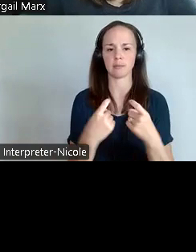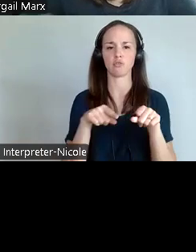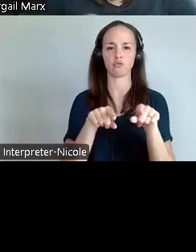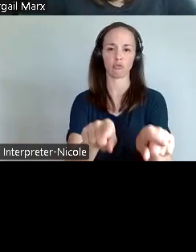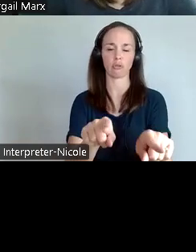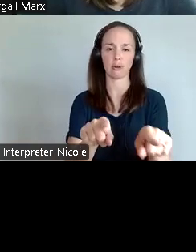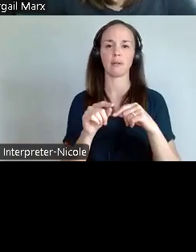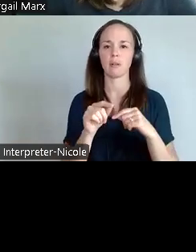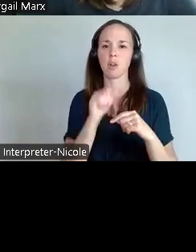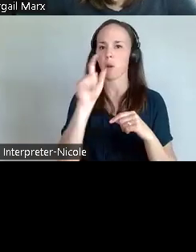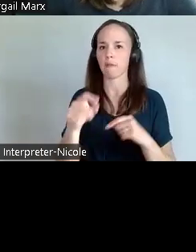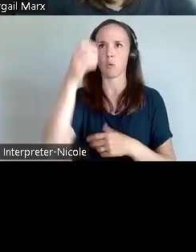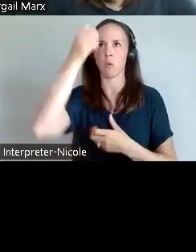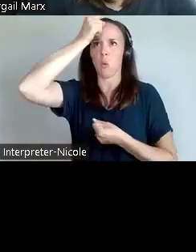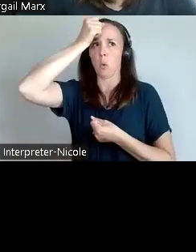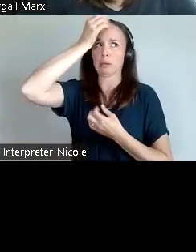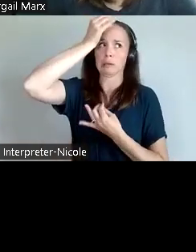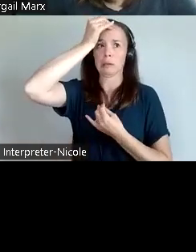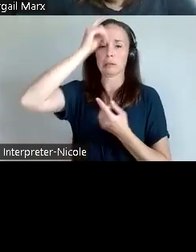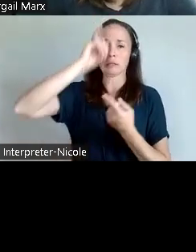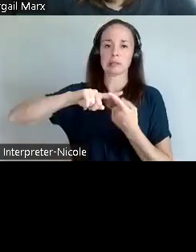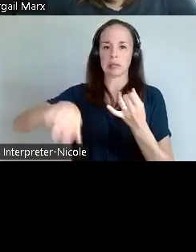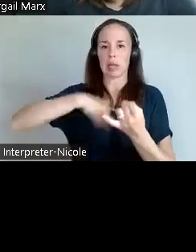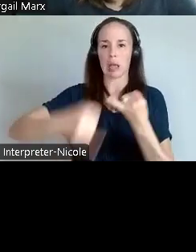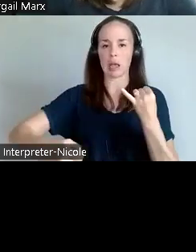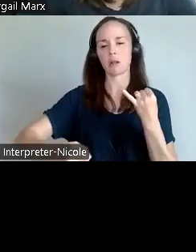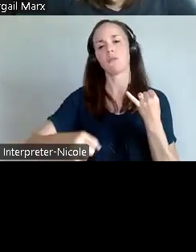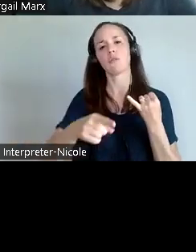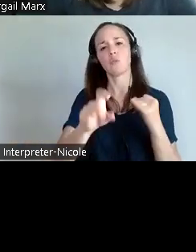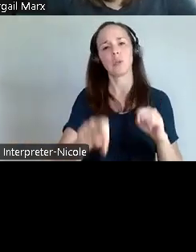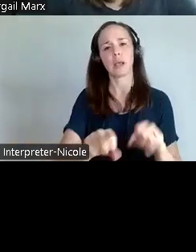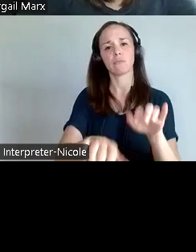definitely post those questions in the chat. If we can answer them in the chat, we will.